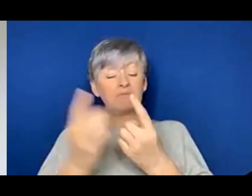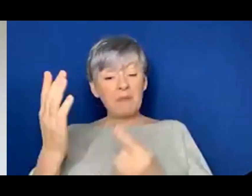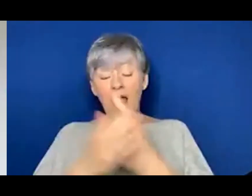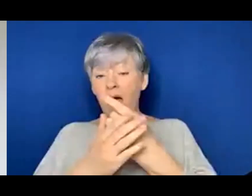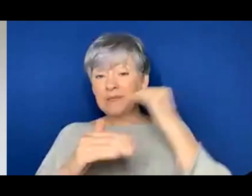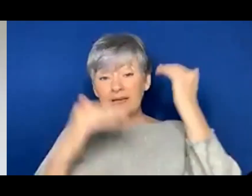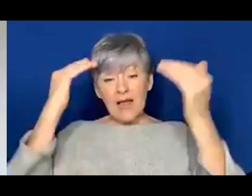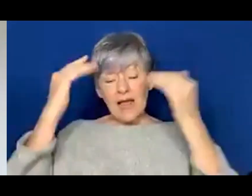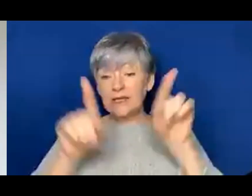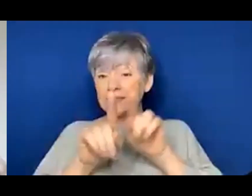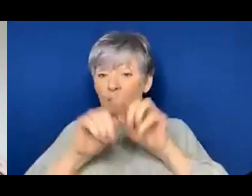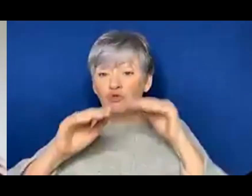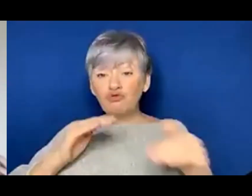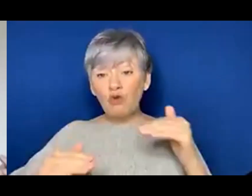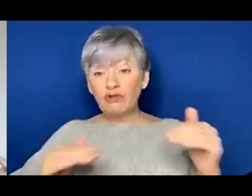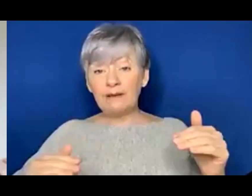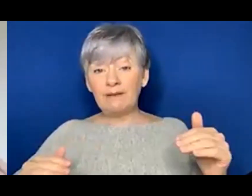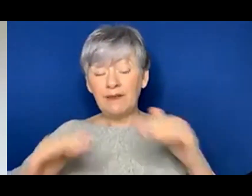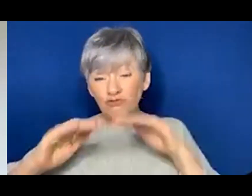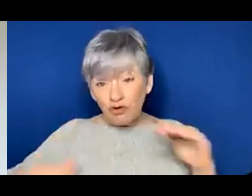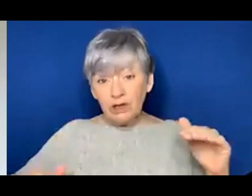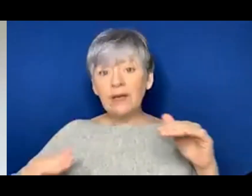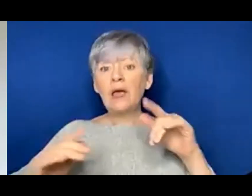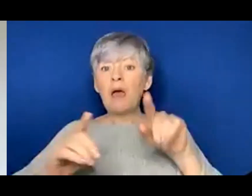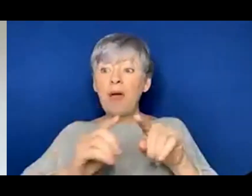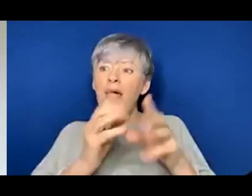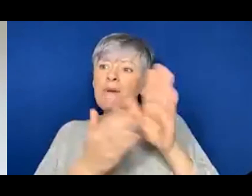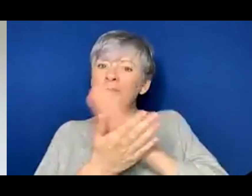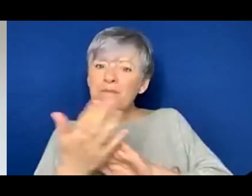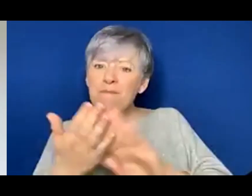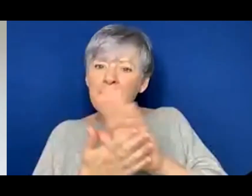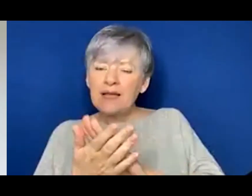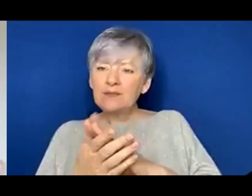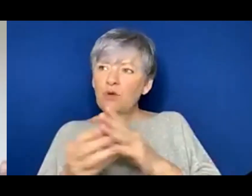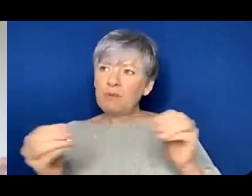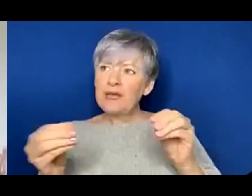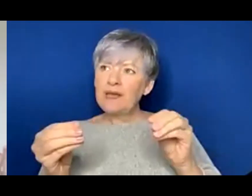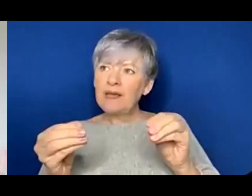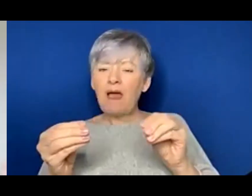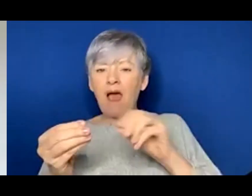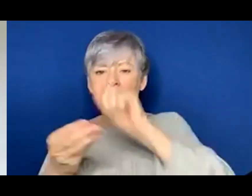and children, so the ability to be an autistic composer has come into being.